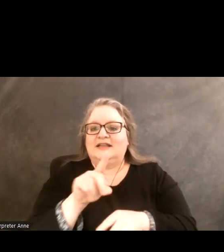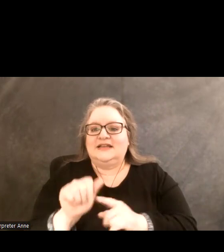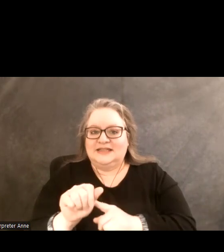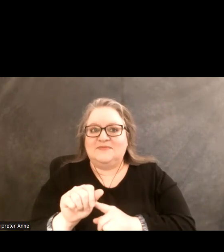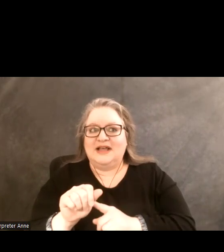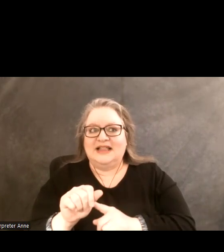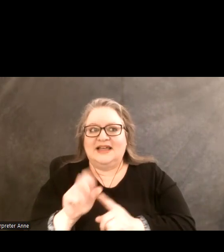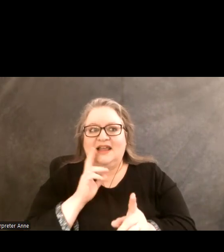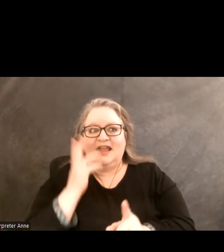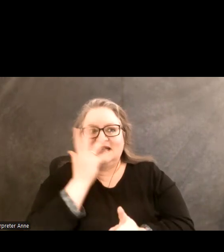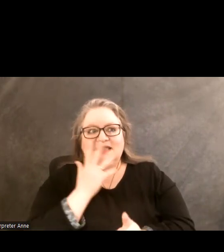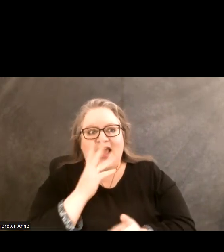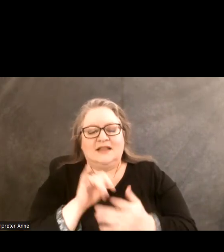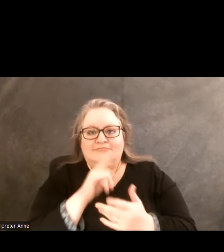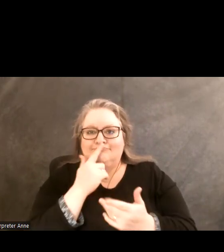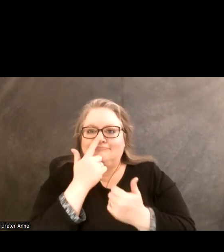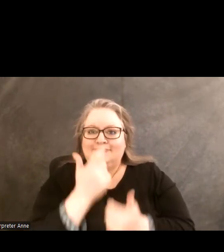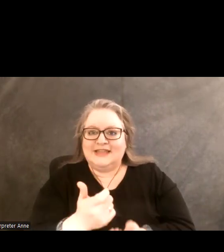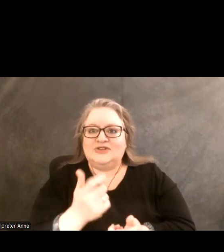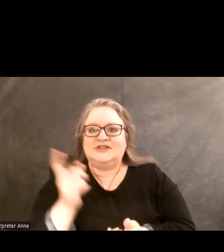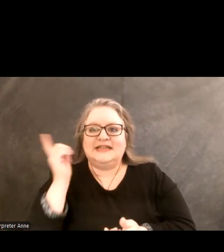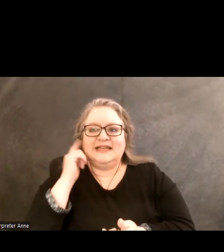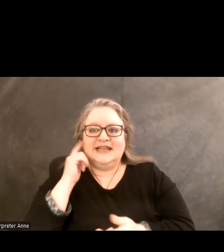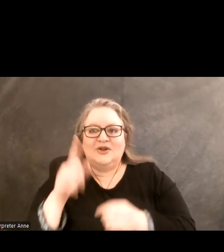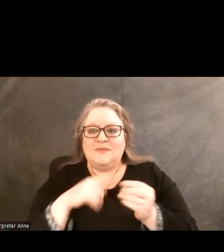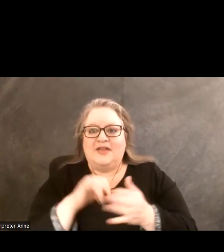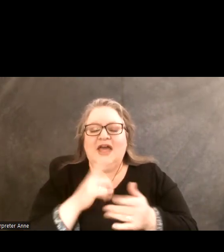really interesting to hear about and I was curious if there are,